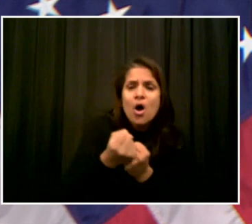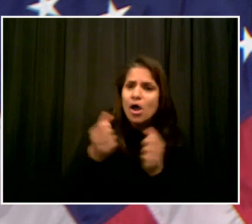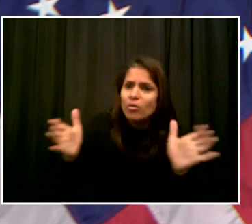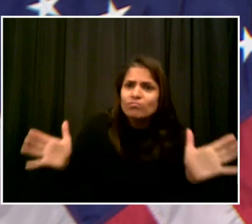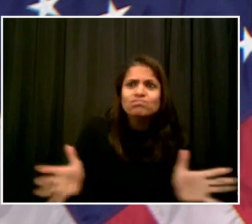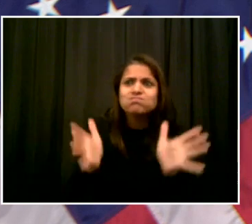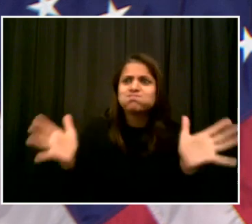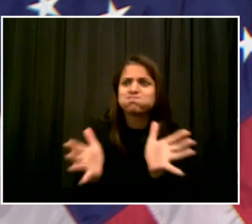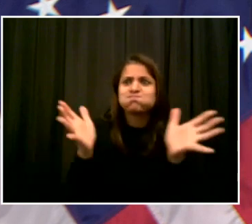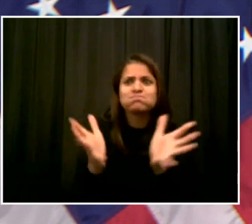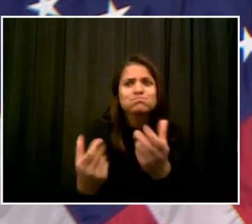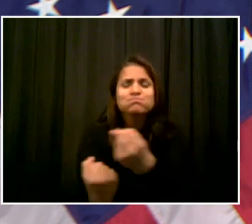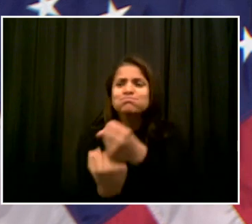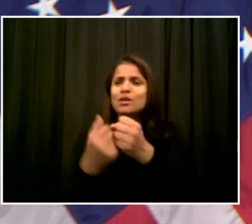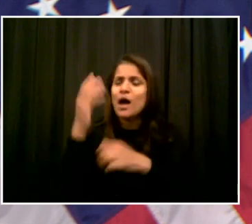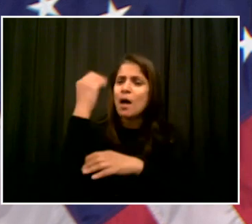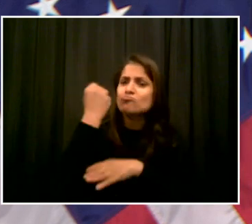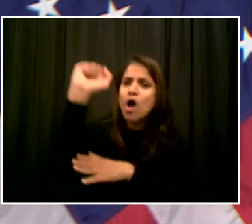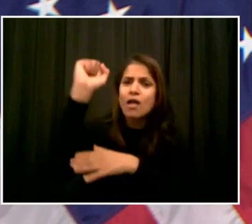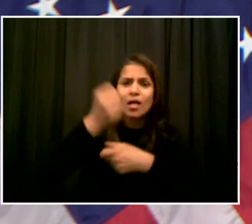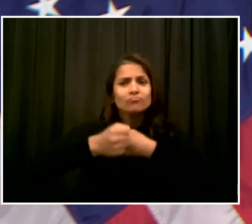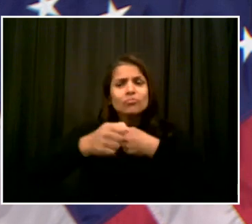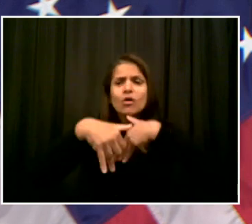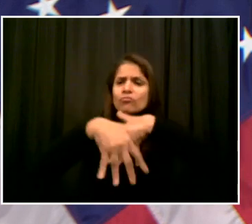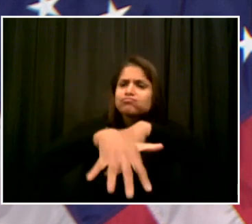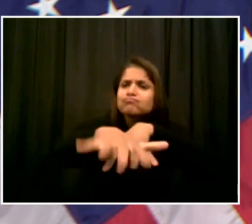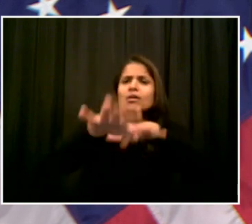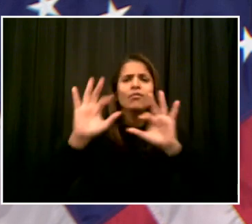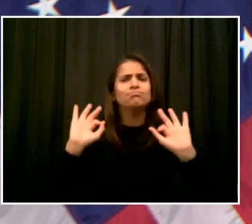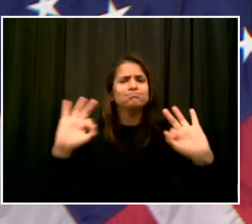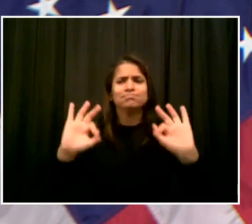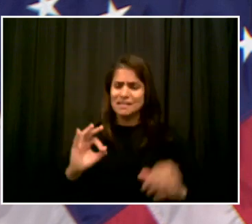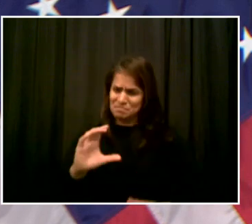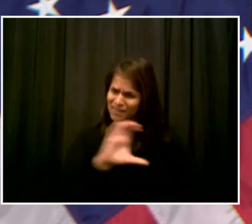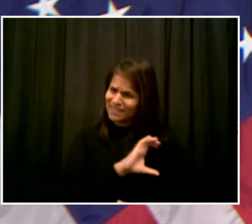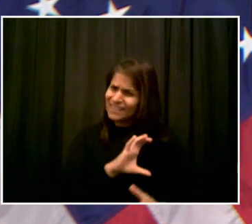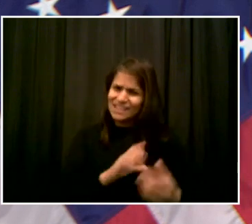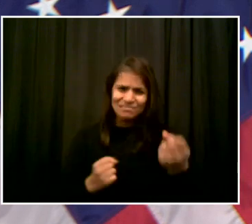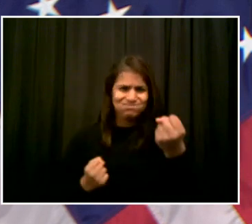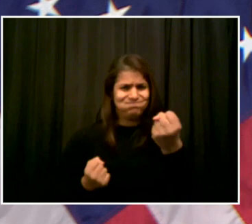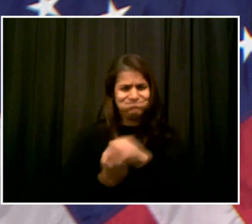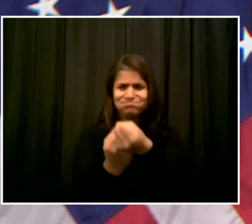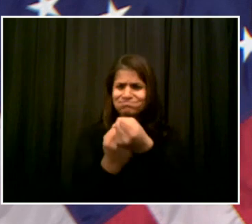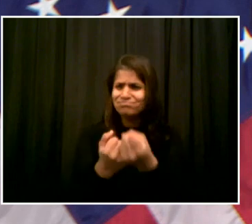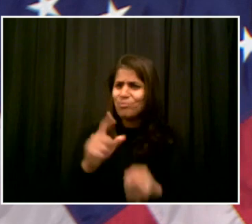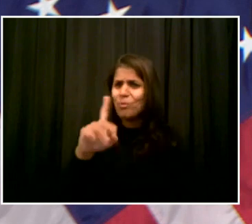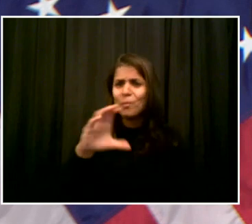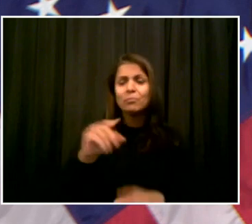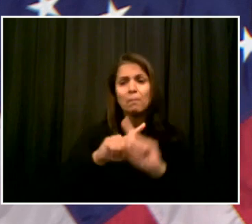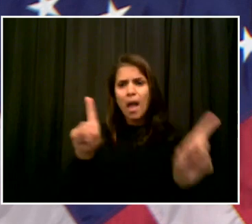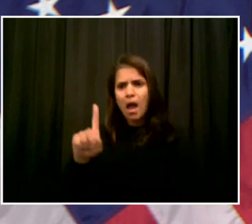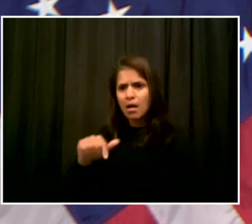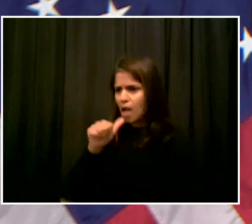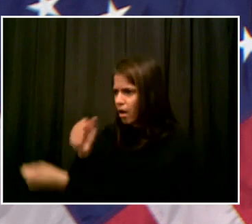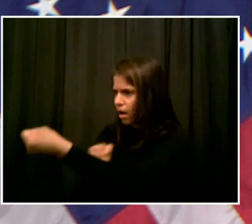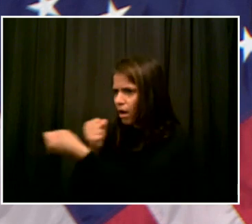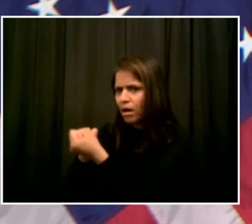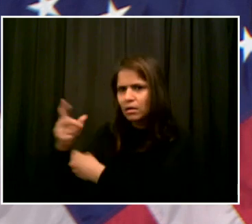THEM AND THEY ARE DOING THE BEST THAT THEY CAN UNDER INCREDIBLY DIFFERENT CIRSESDEG